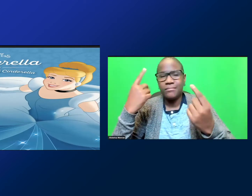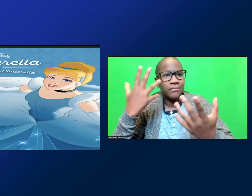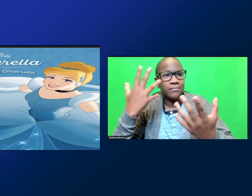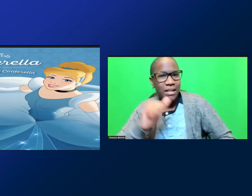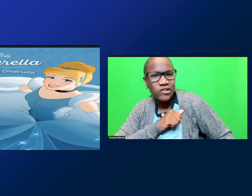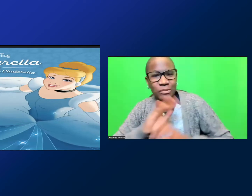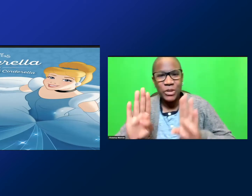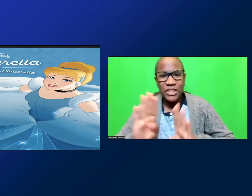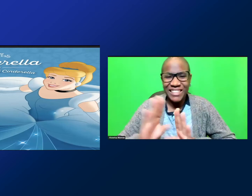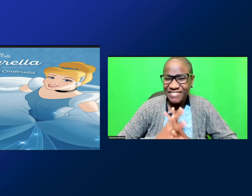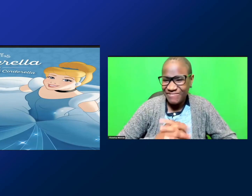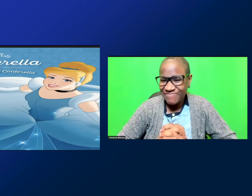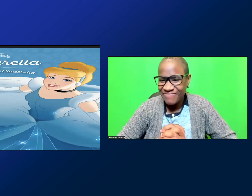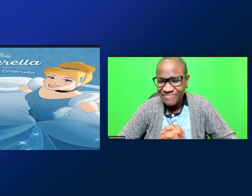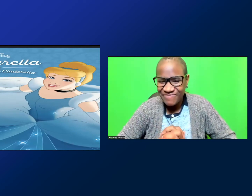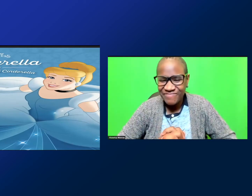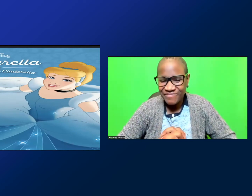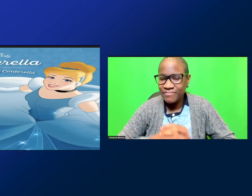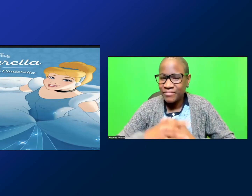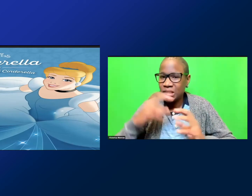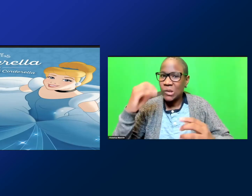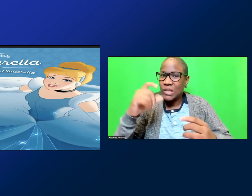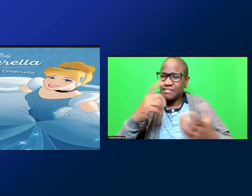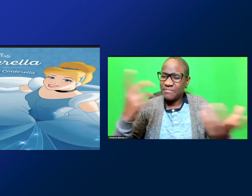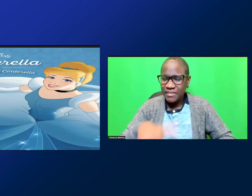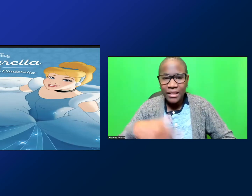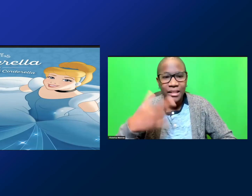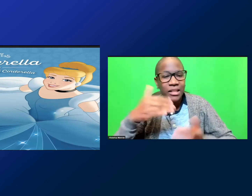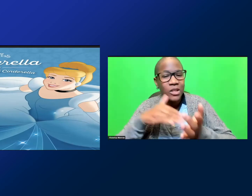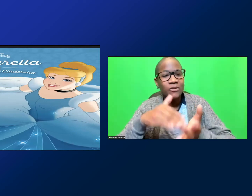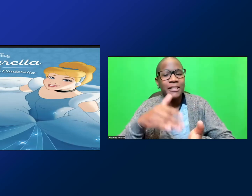that the prince was ugly he was also black in this case and so it's drawing those correlations